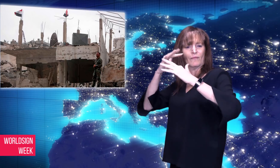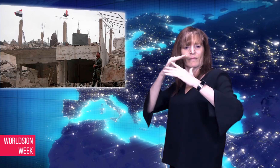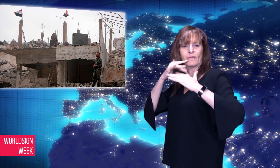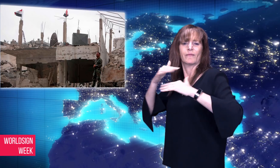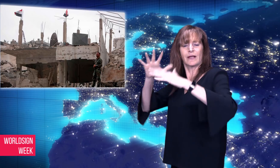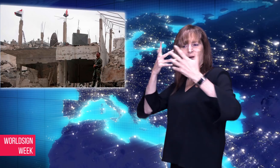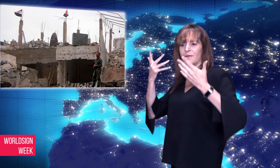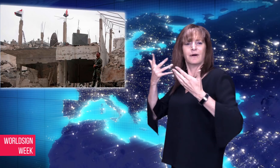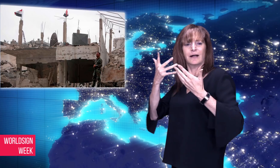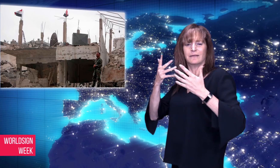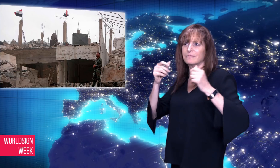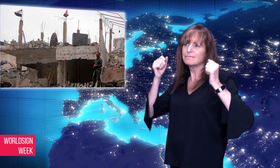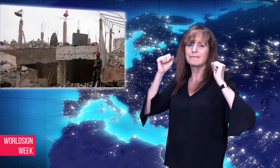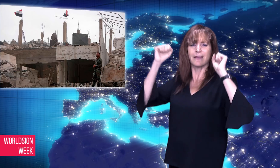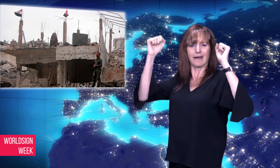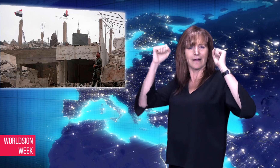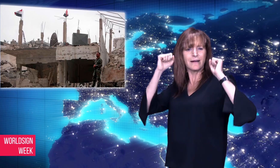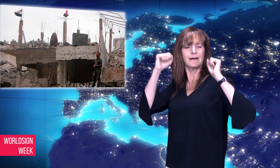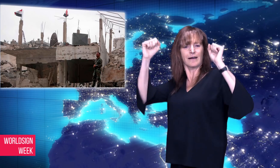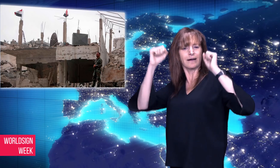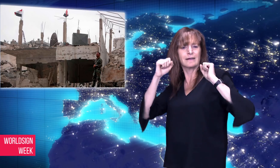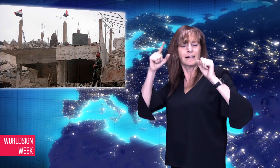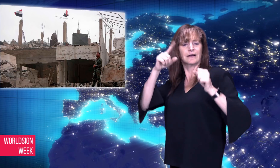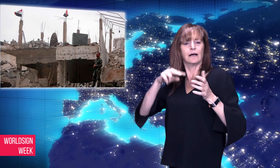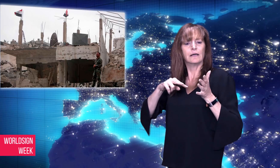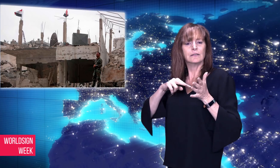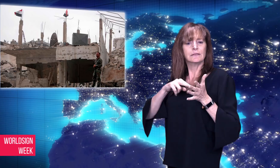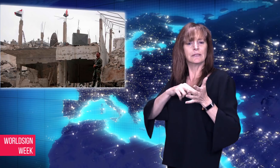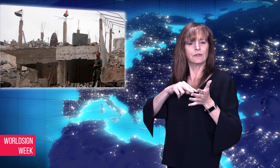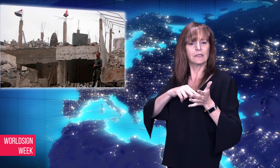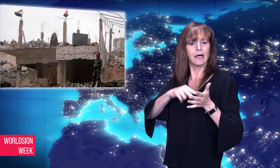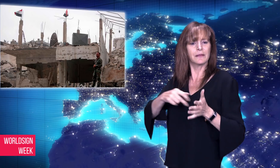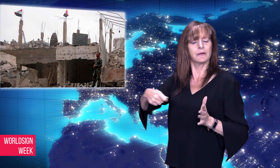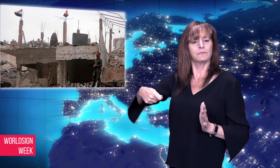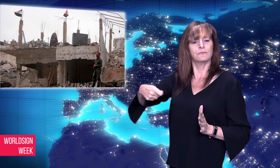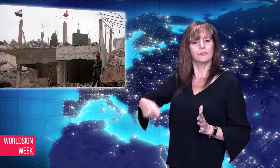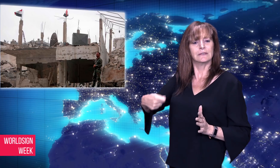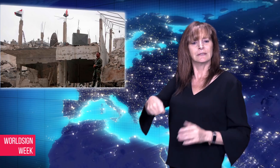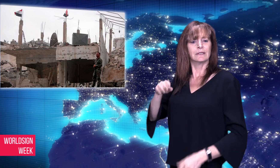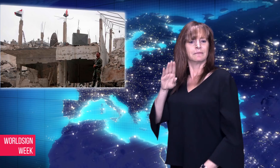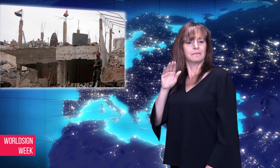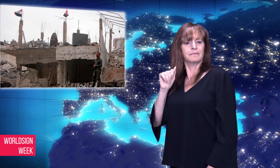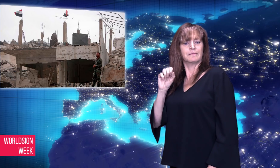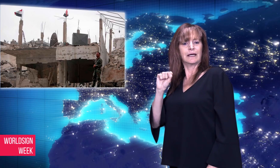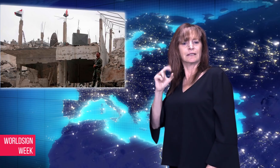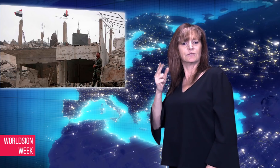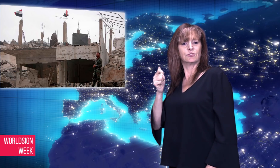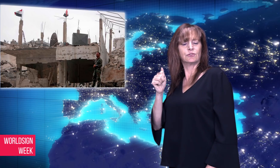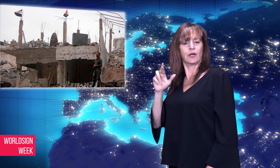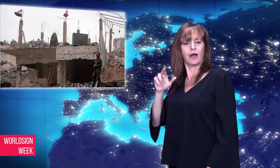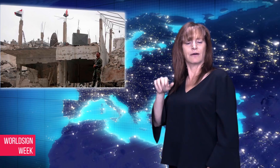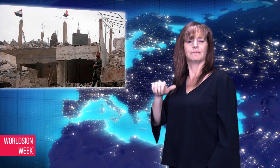Afterwards, they cheered and sent bursts of automatic fire on